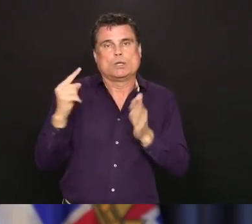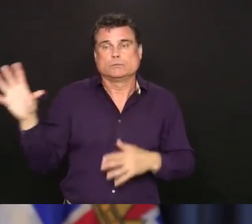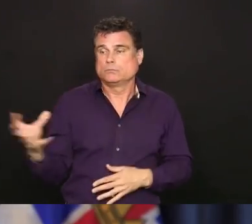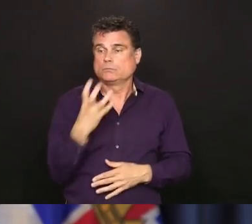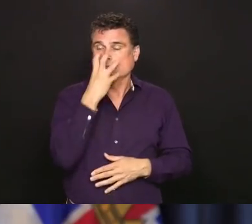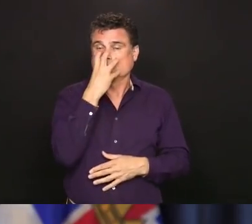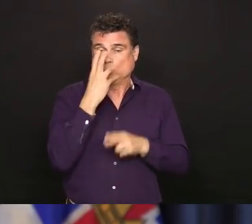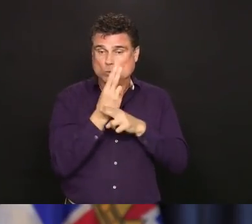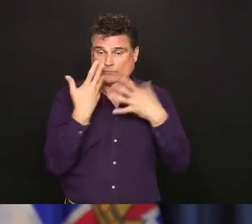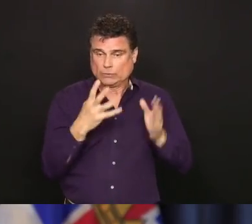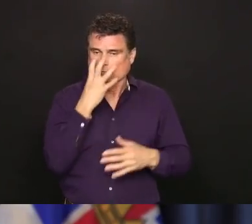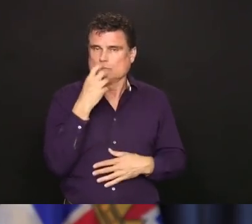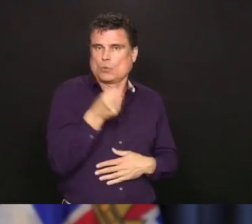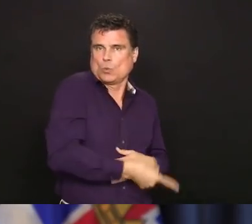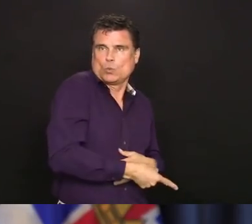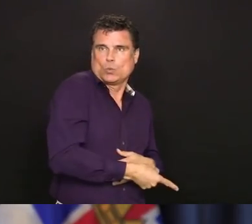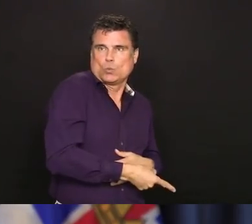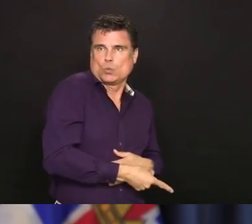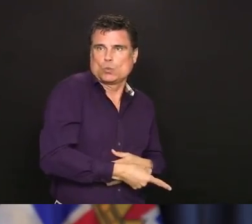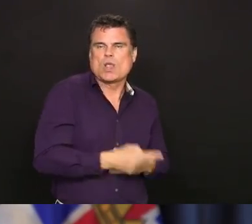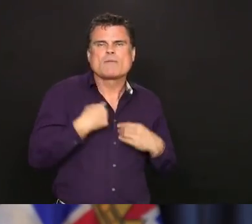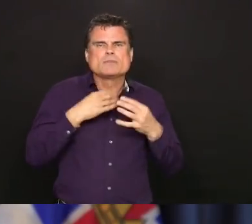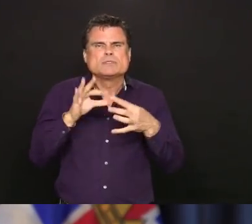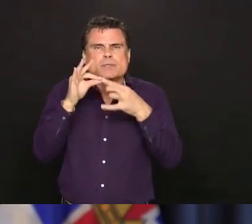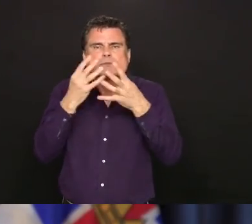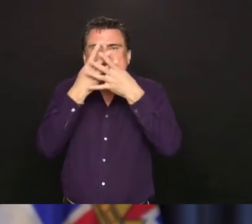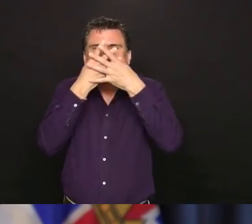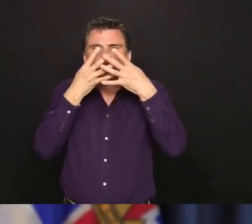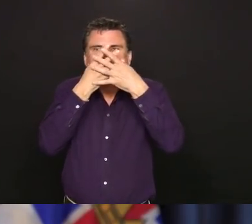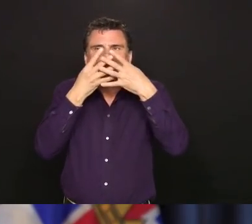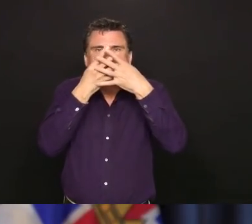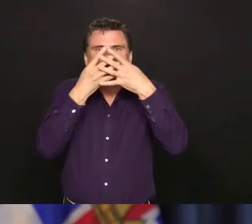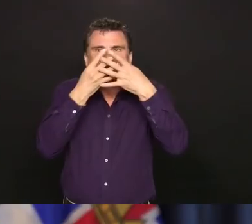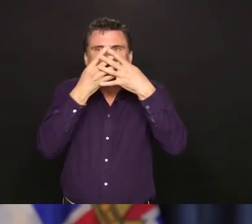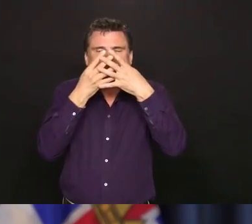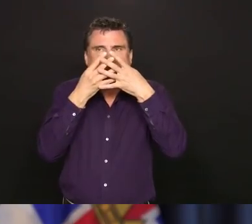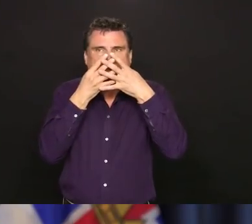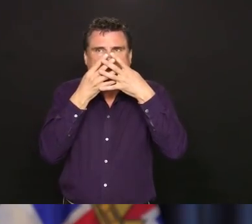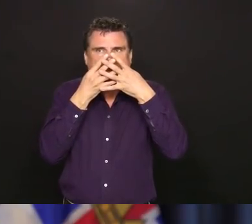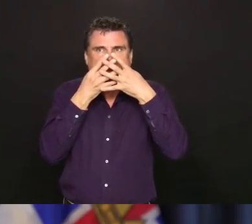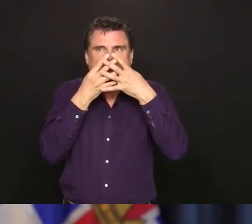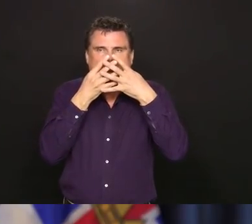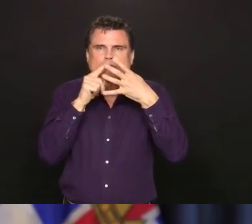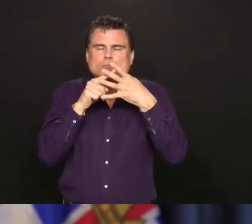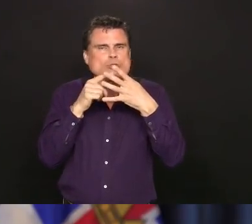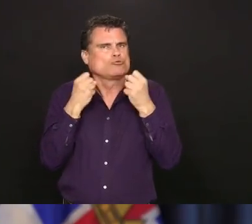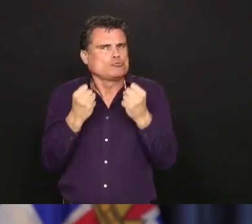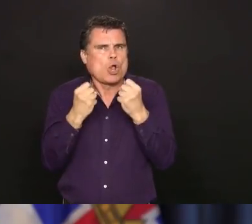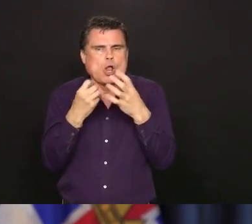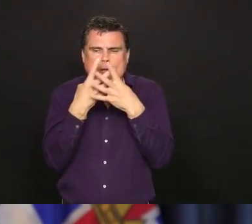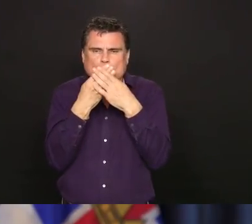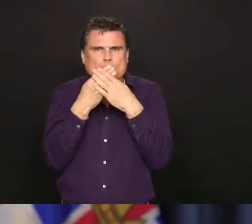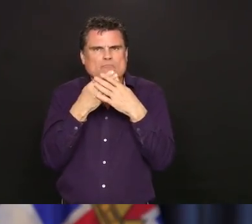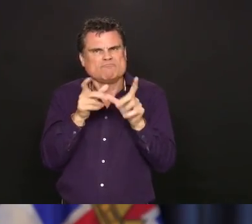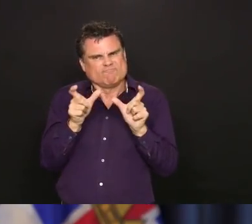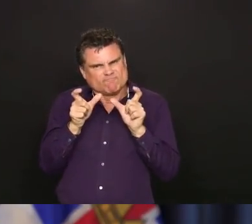bacteria and viruses. The 95 and N95 means the respirator filters out at least 95 per cent of